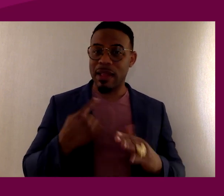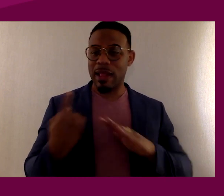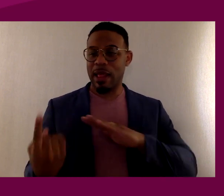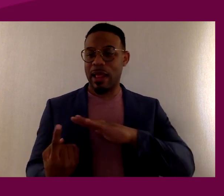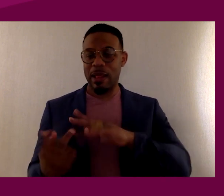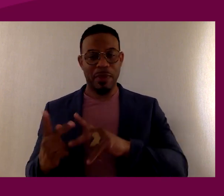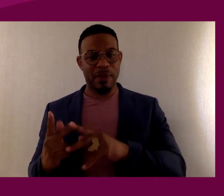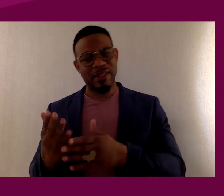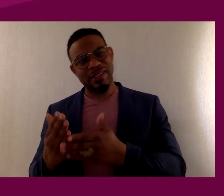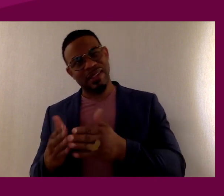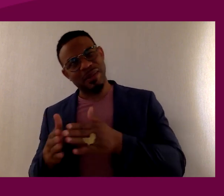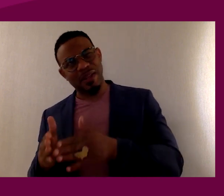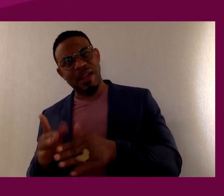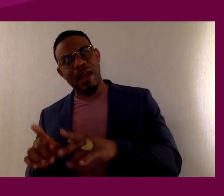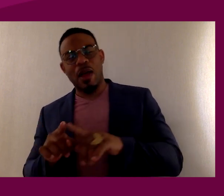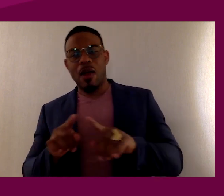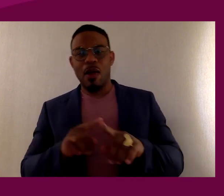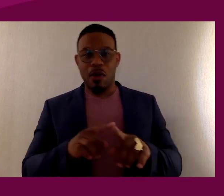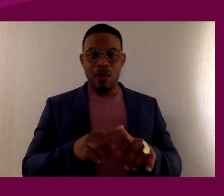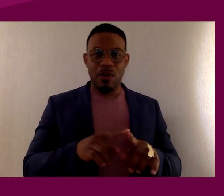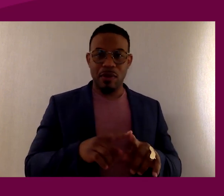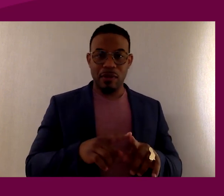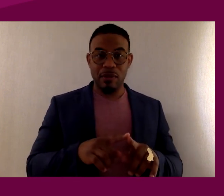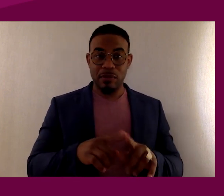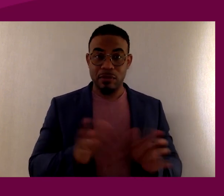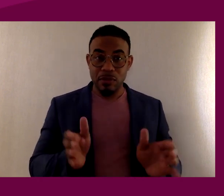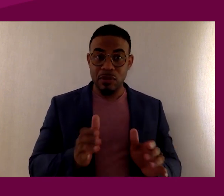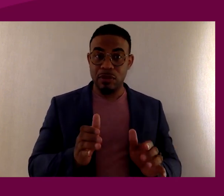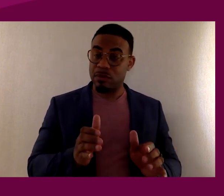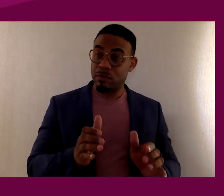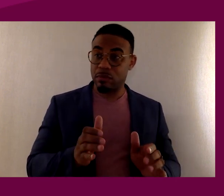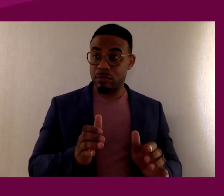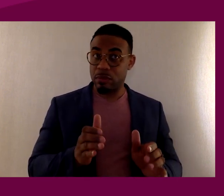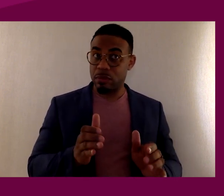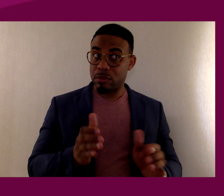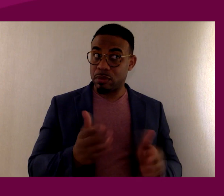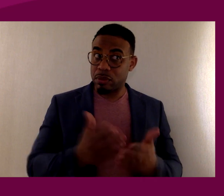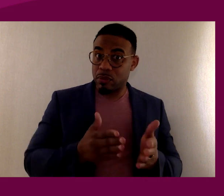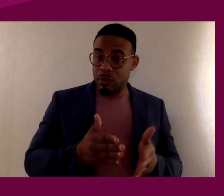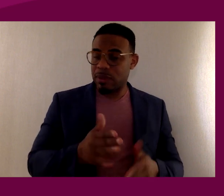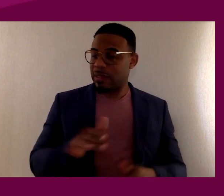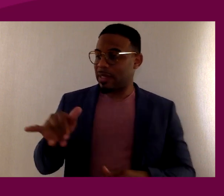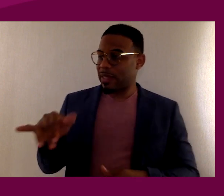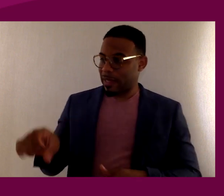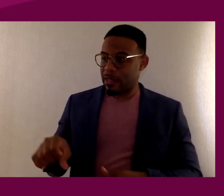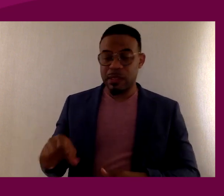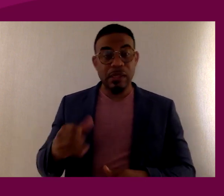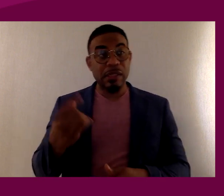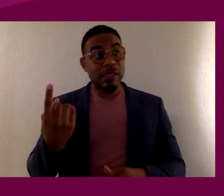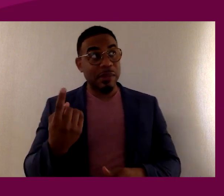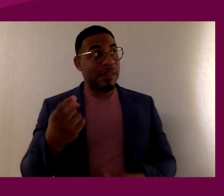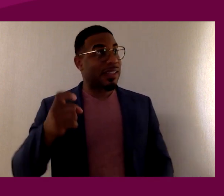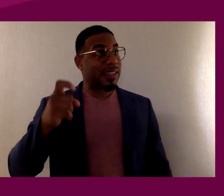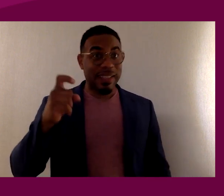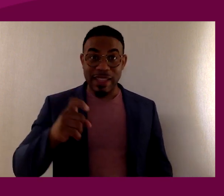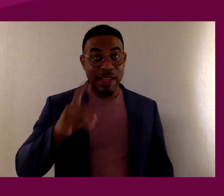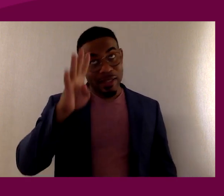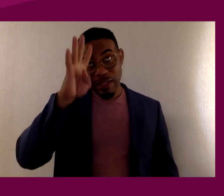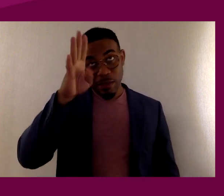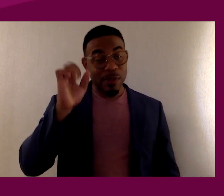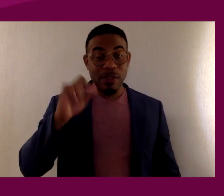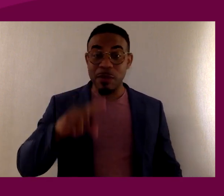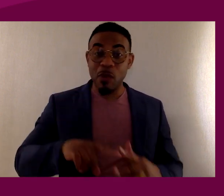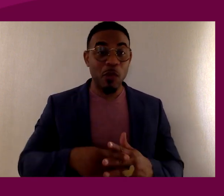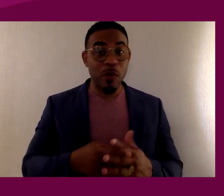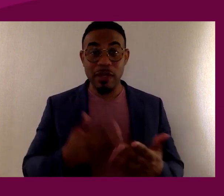even though it isolates people to some degree, it also facilitates to a degree. So somebody's got